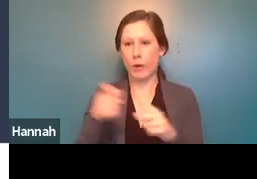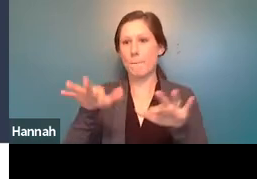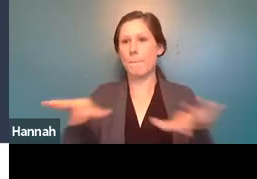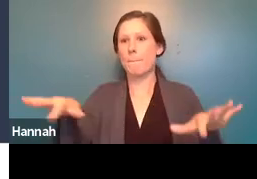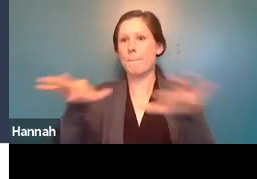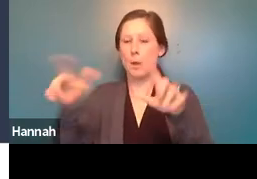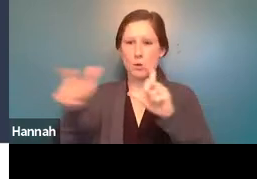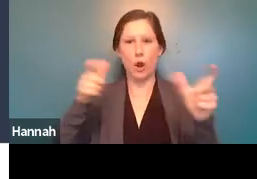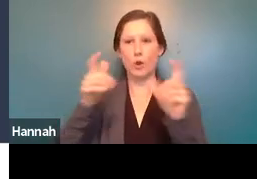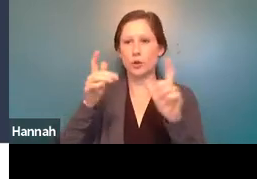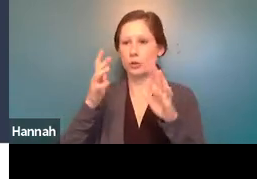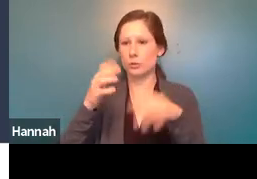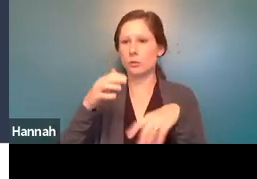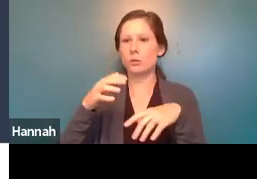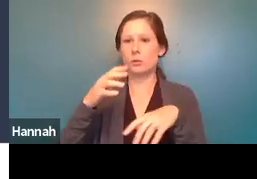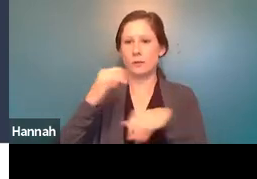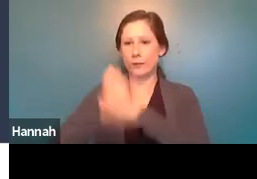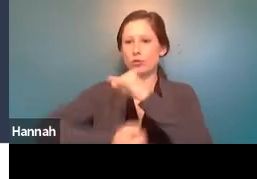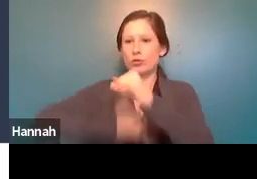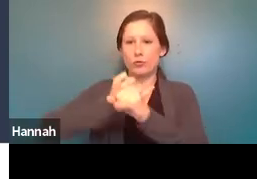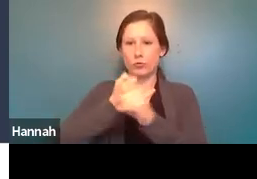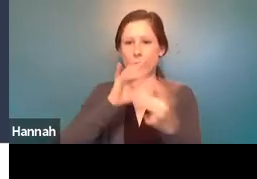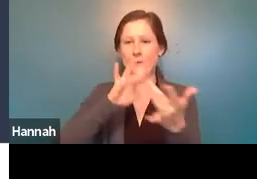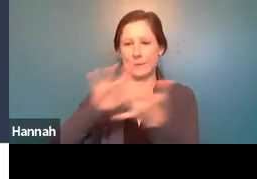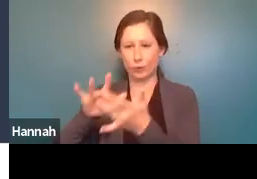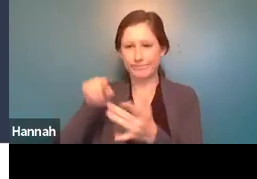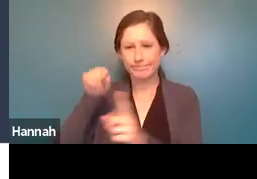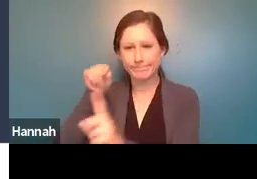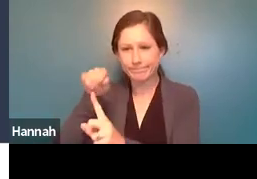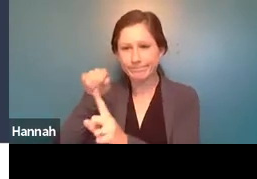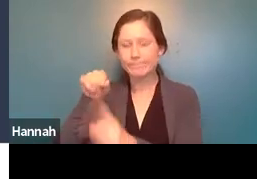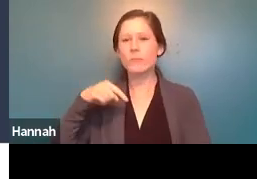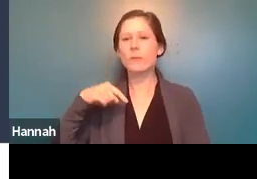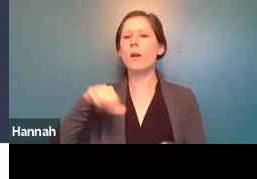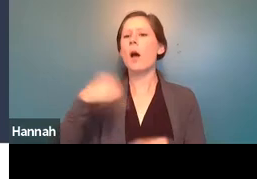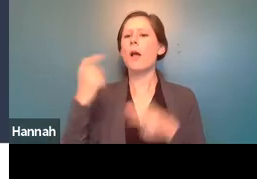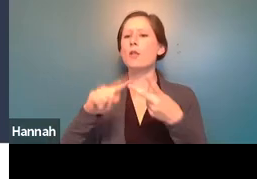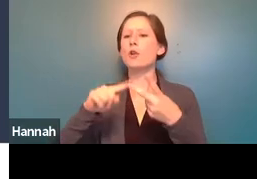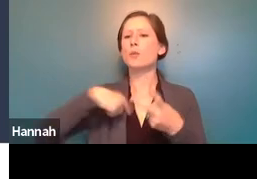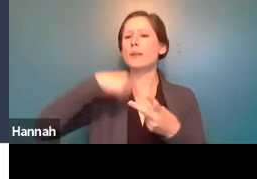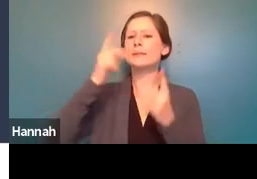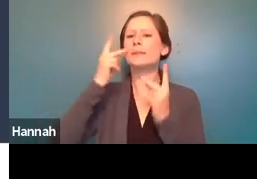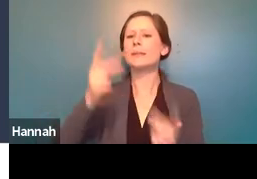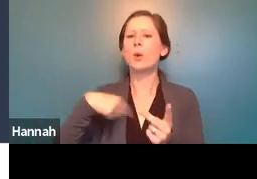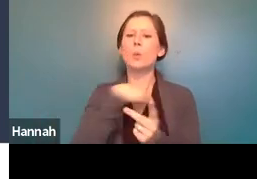other piece of that were finding is that as we engage with artists that we maybe weren't always engaged with,